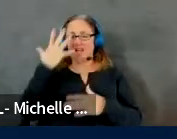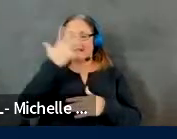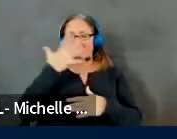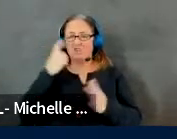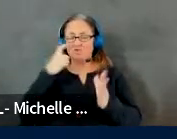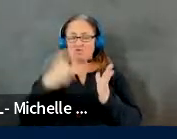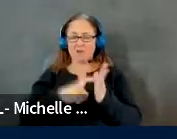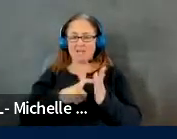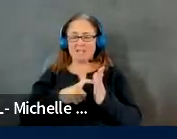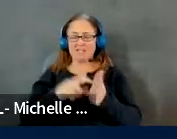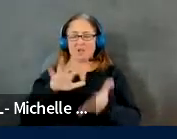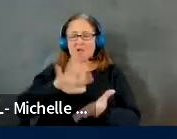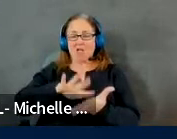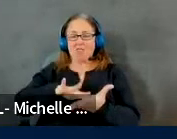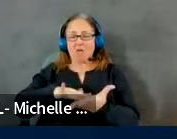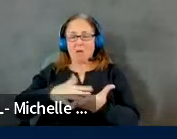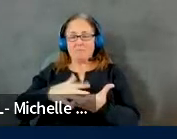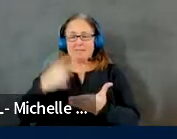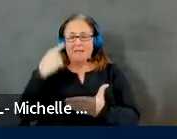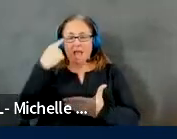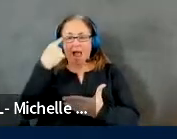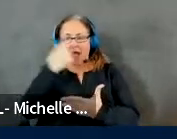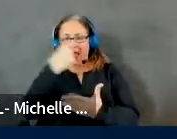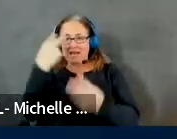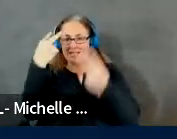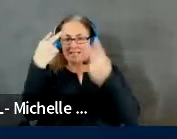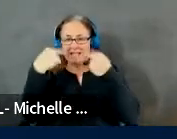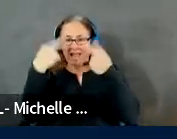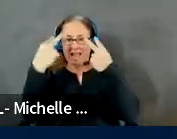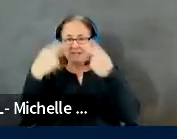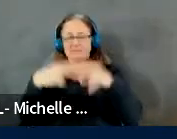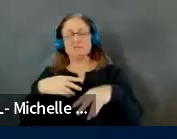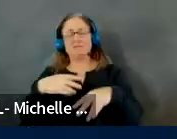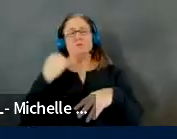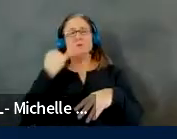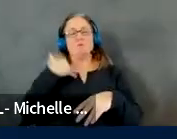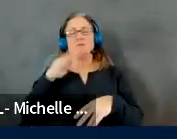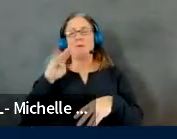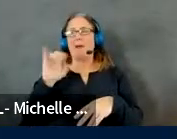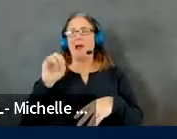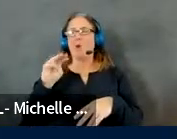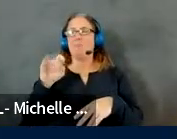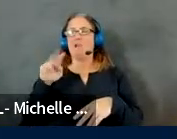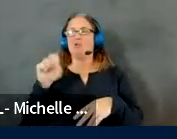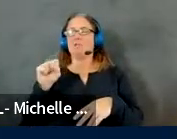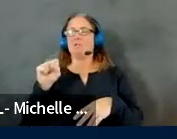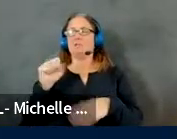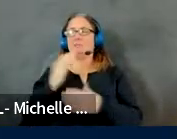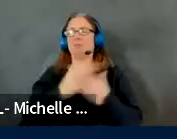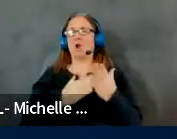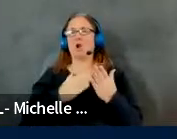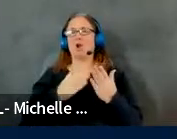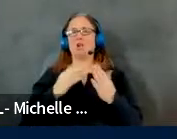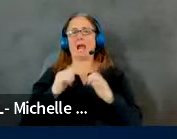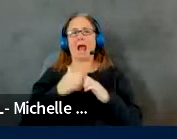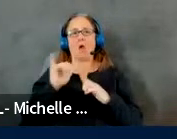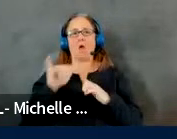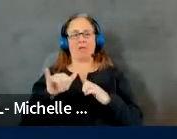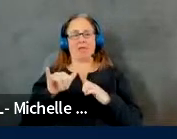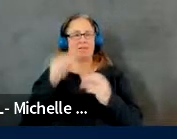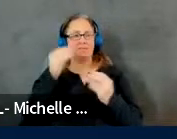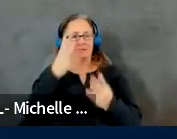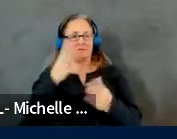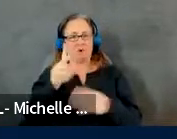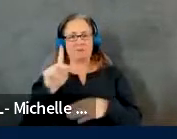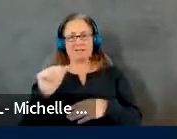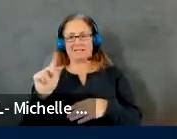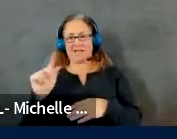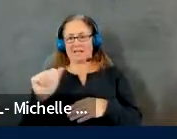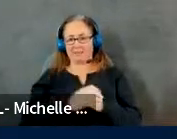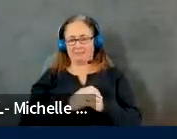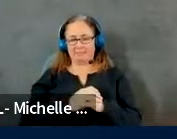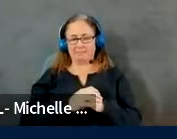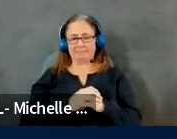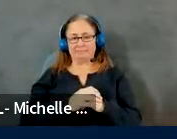thumbprints, and retinal scans. Any biometric piece of how that was informing the data.